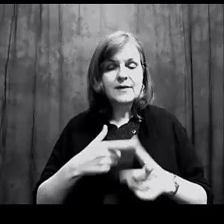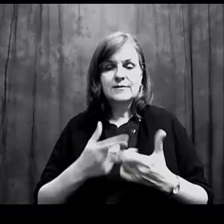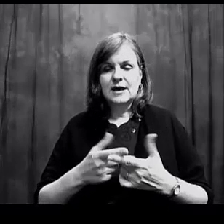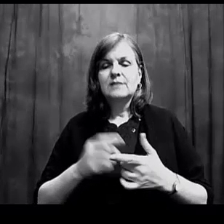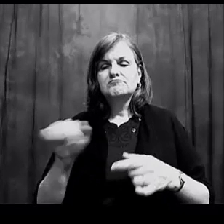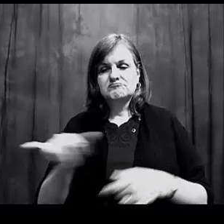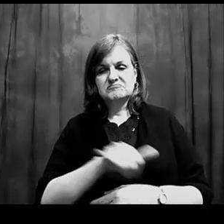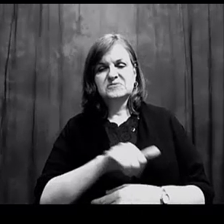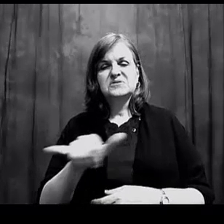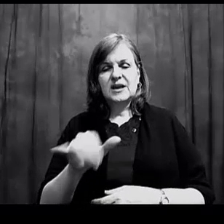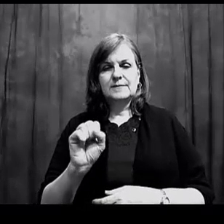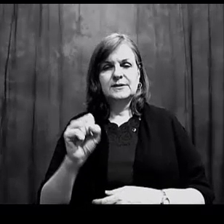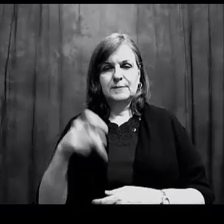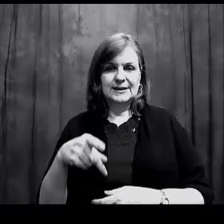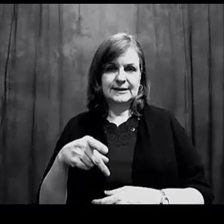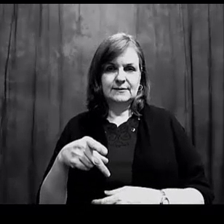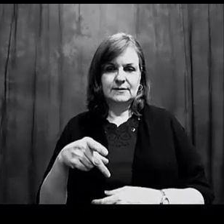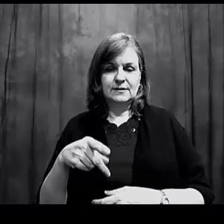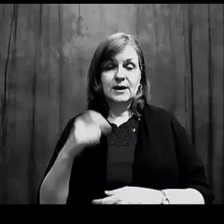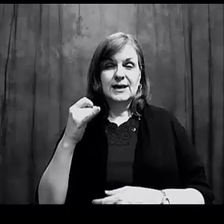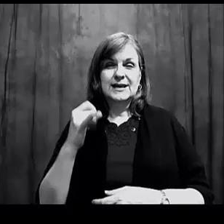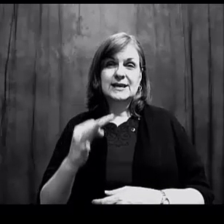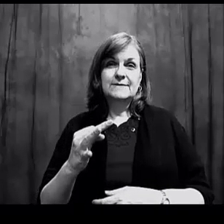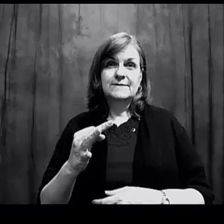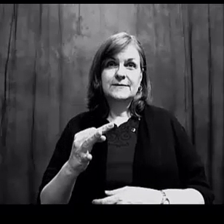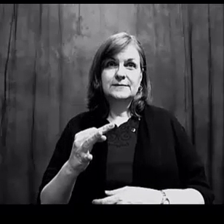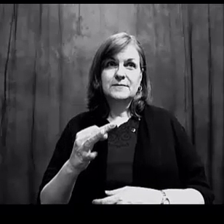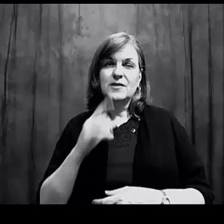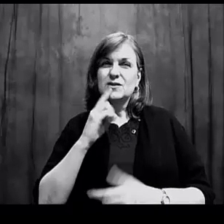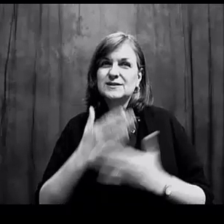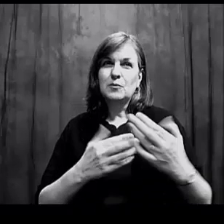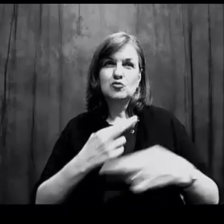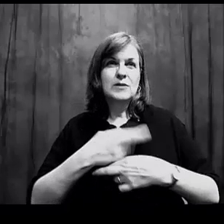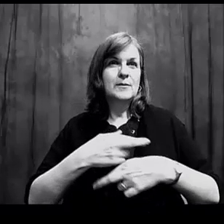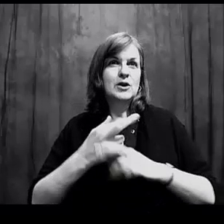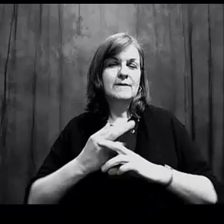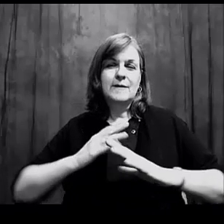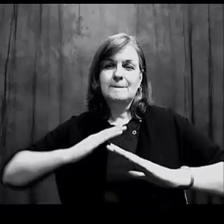they are sharing a gene pool -- if there some sort of reproductive barrier that keeps